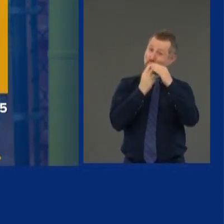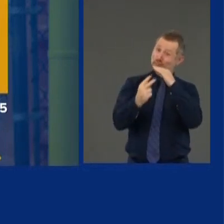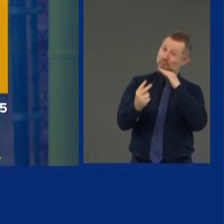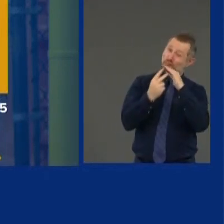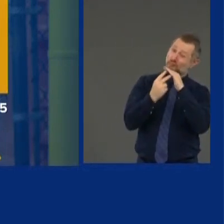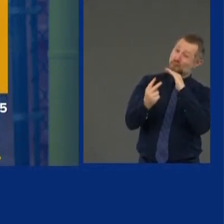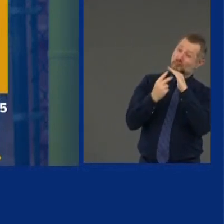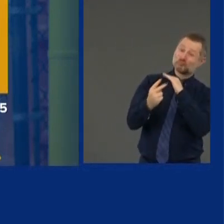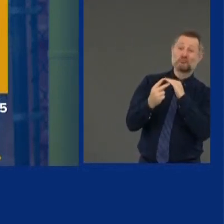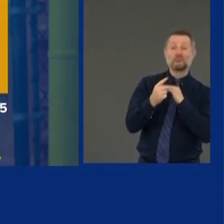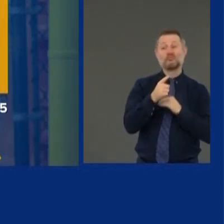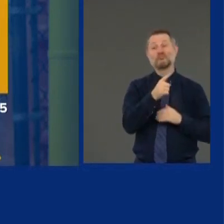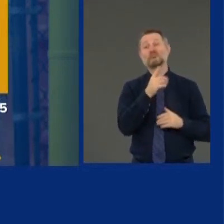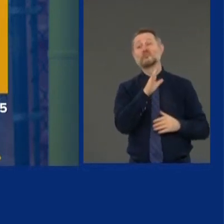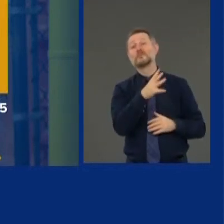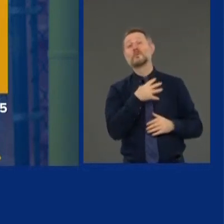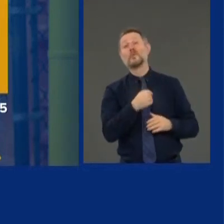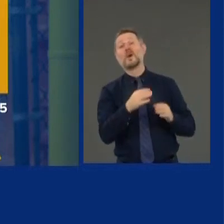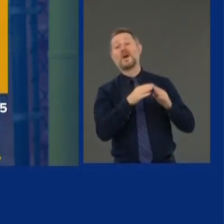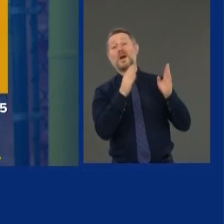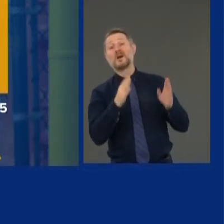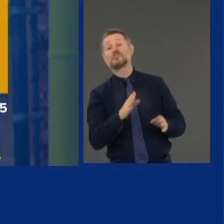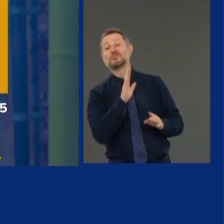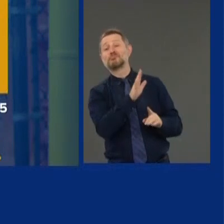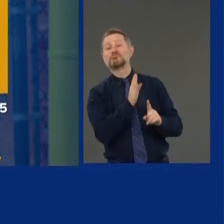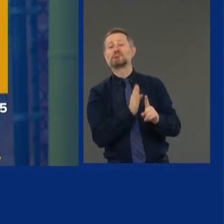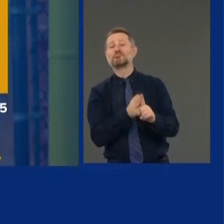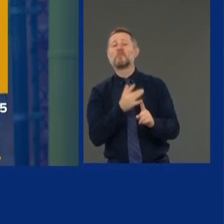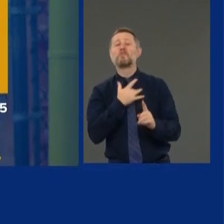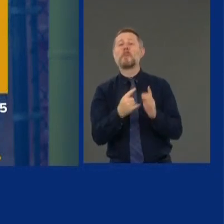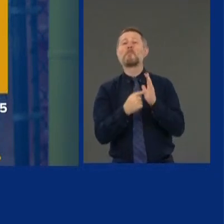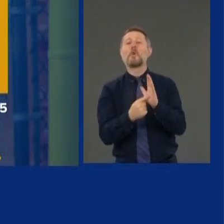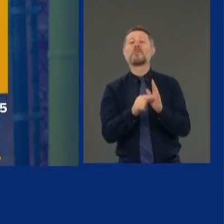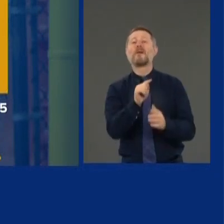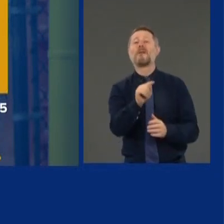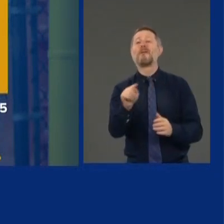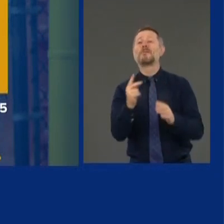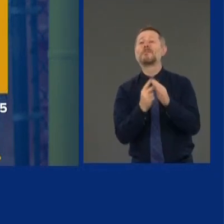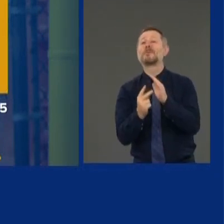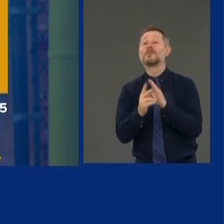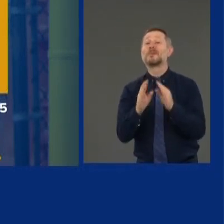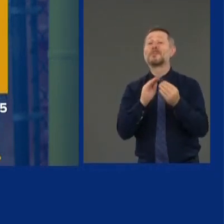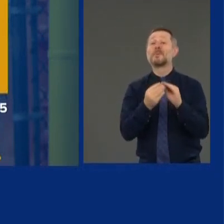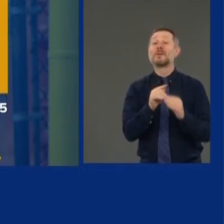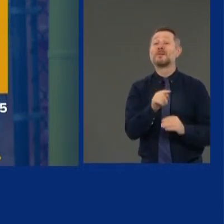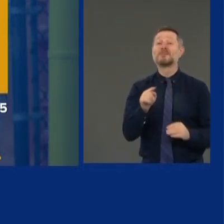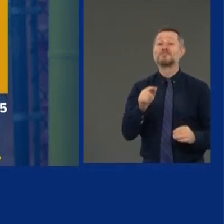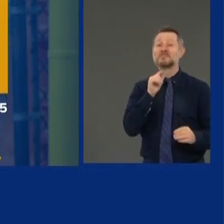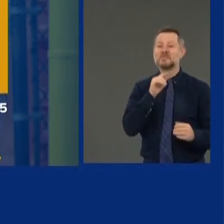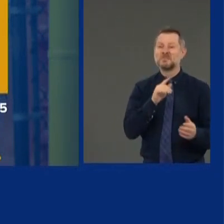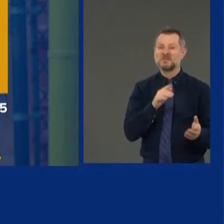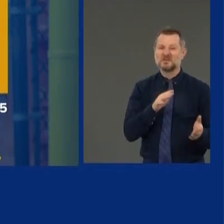THEY ARE NOW PROJECTING BY THE